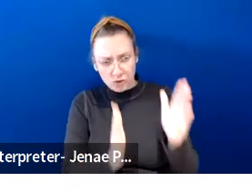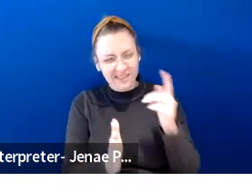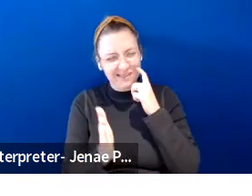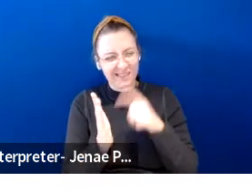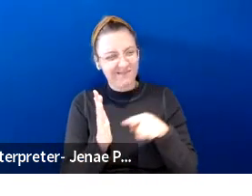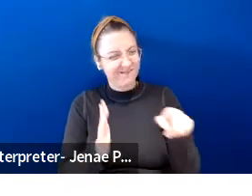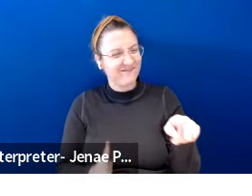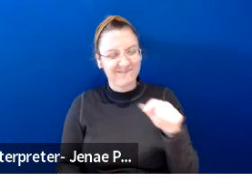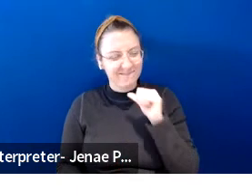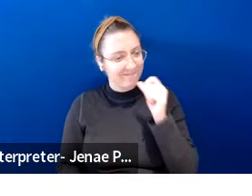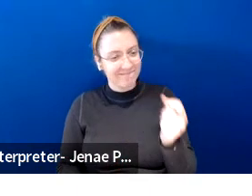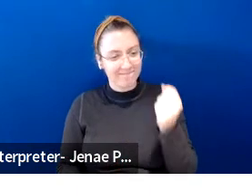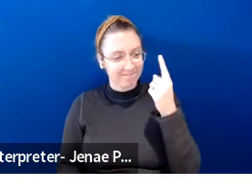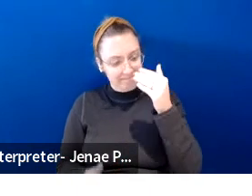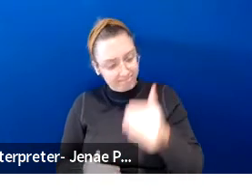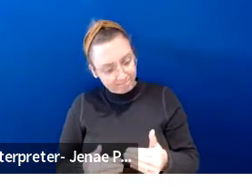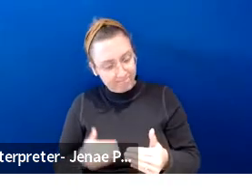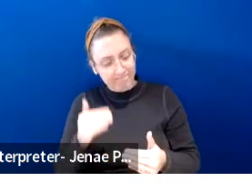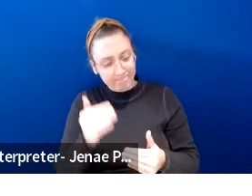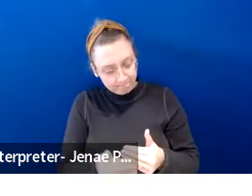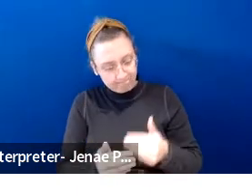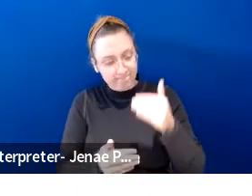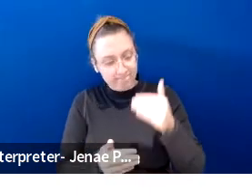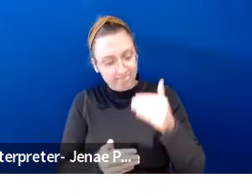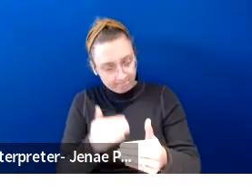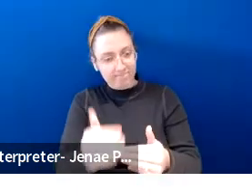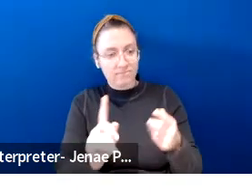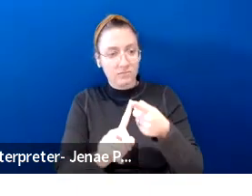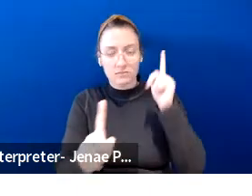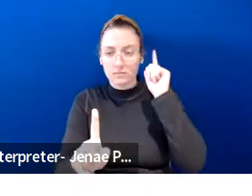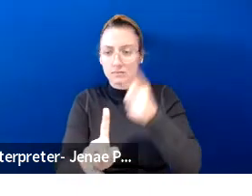understanding the pathway to their goal, but they're motivated for it,